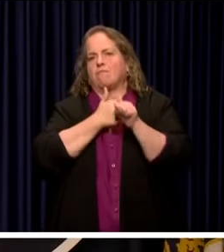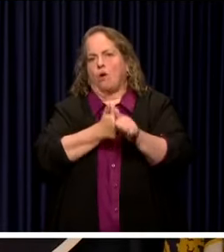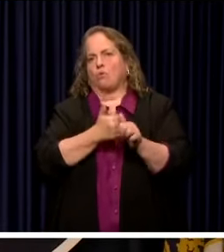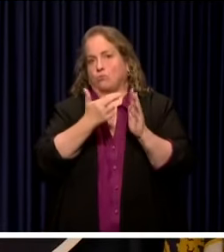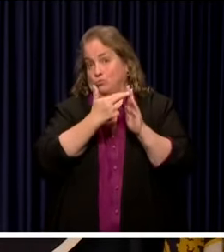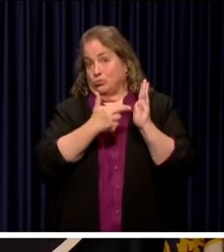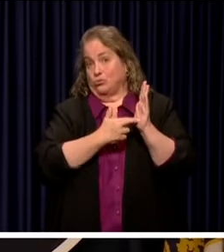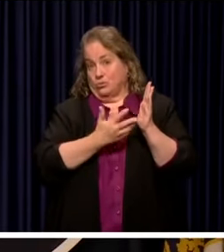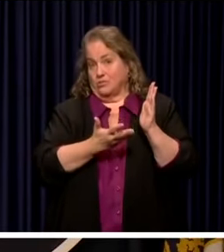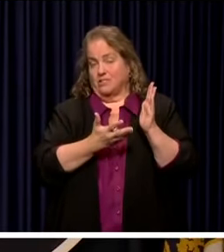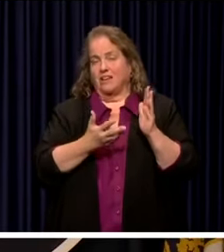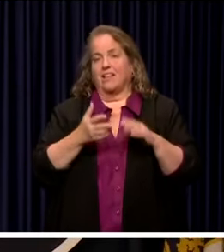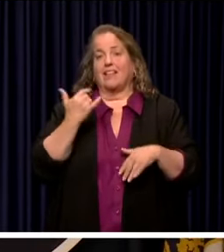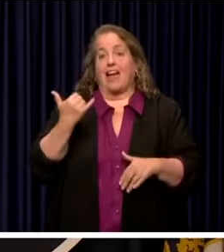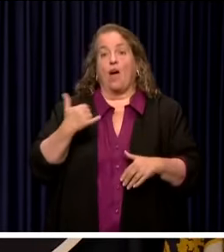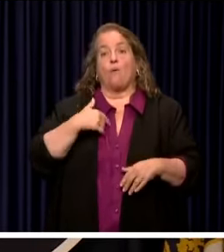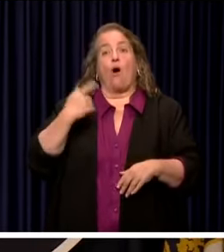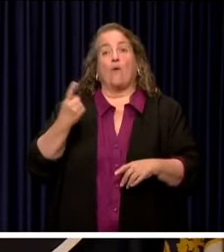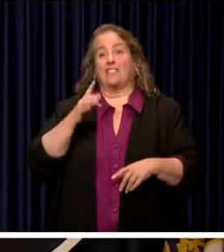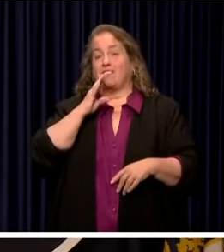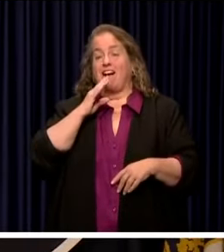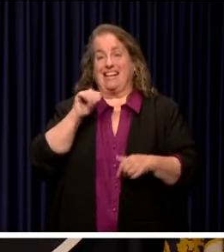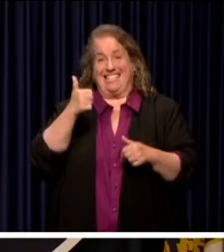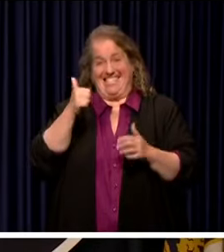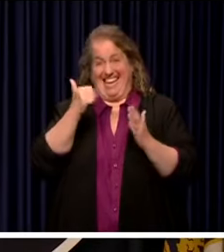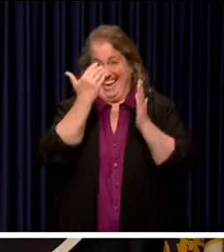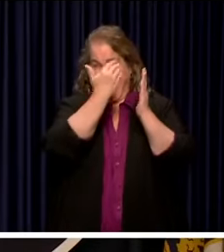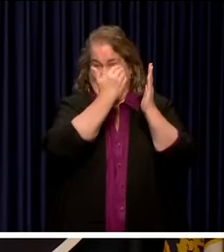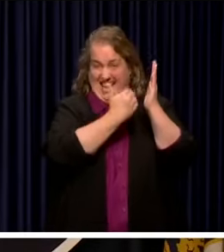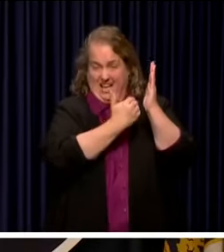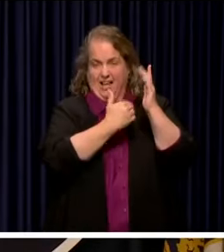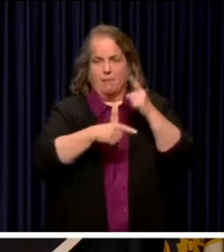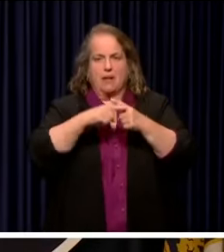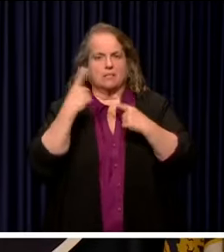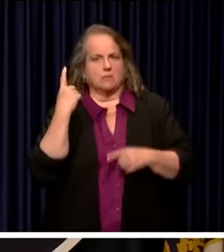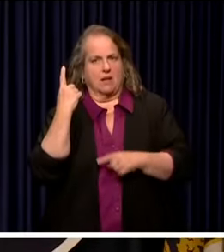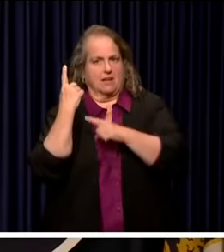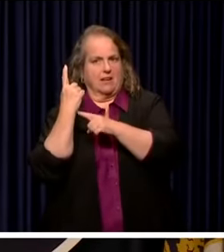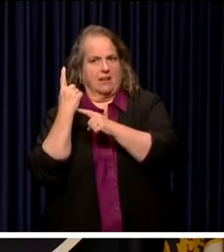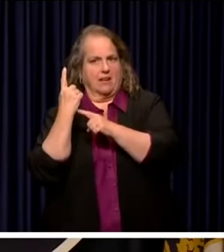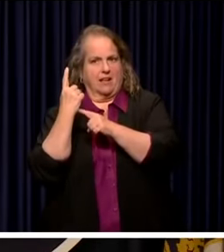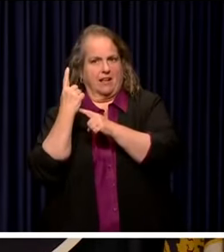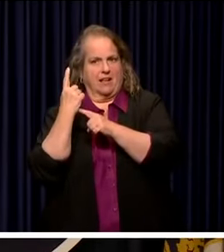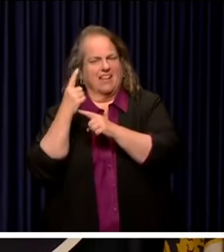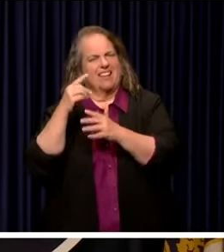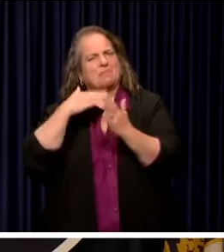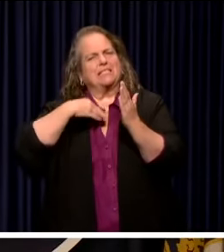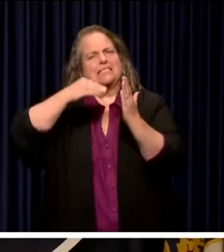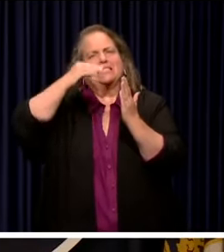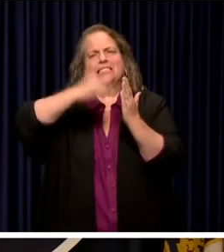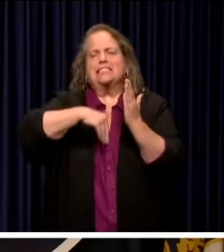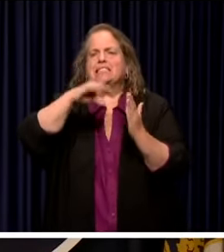PUT THEM OUT THERE ON SOCIAL MEDIA SO THAT OTHERS CAN SEE THE POSITIVE THINGS THAT YOU ARE